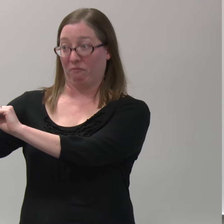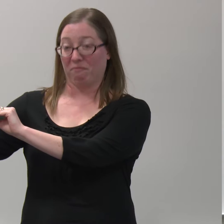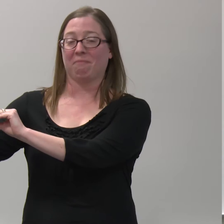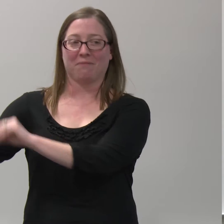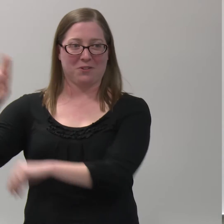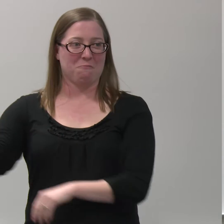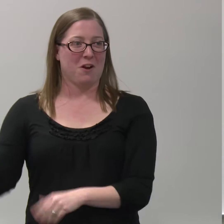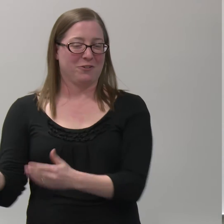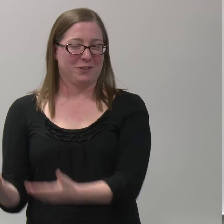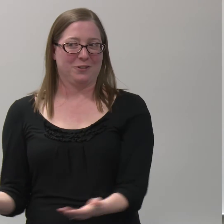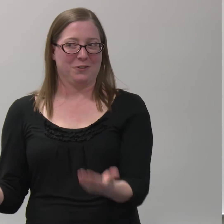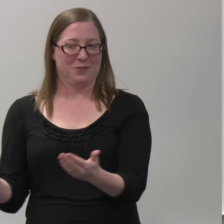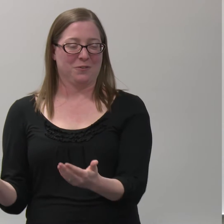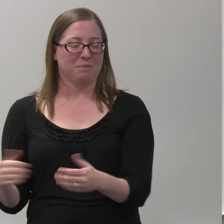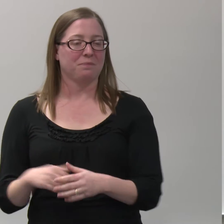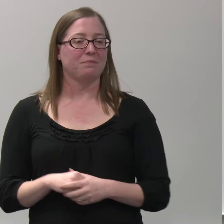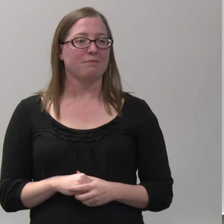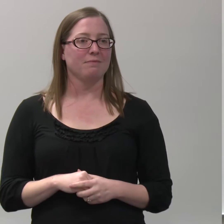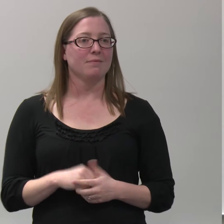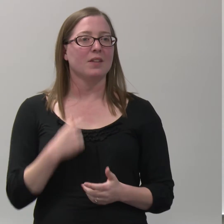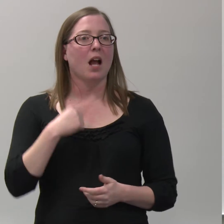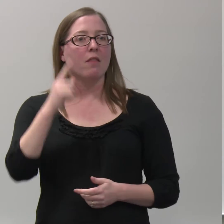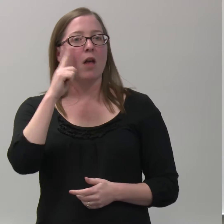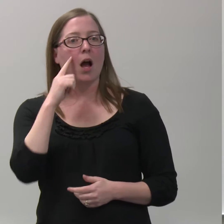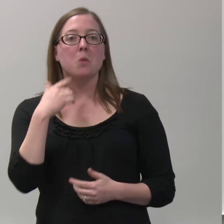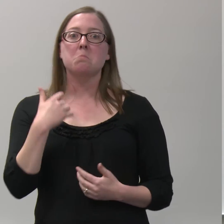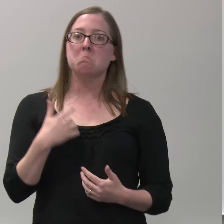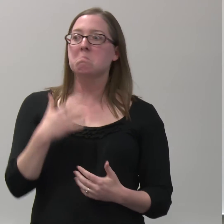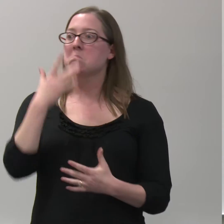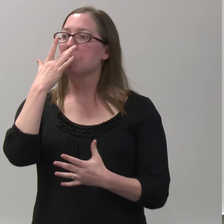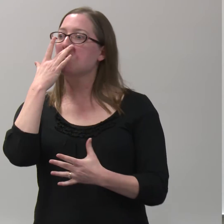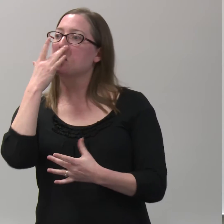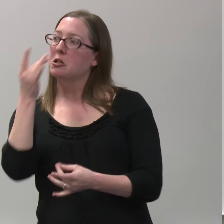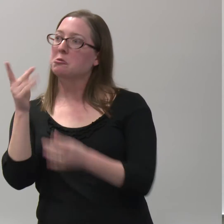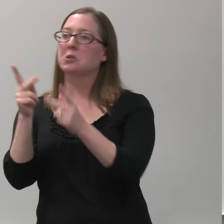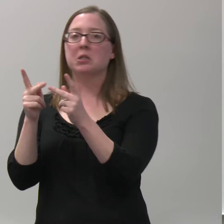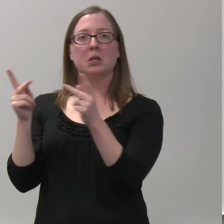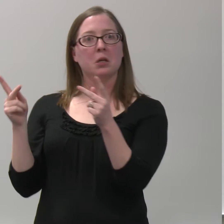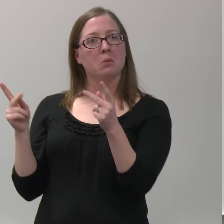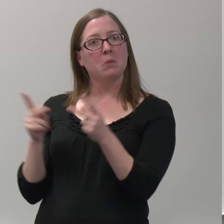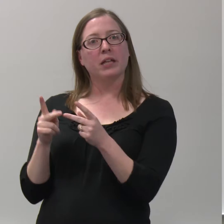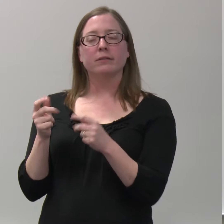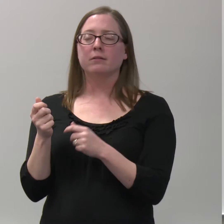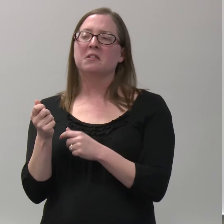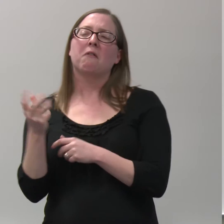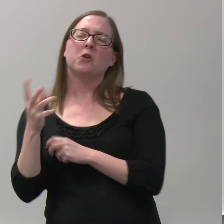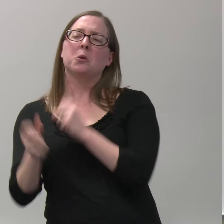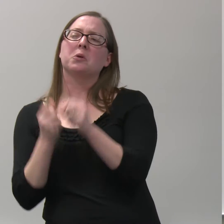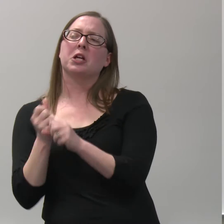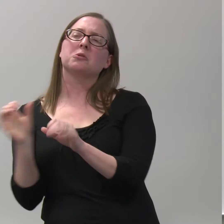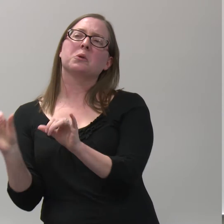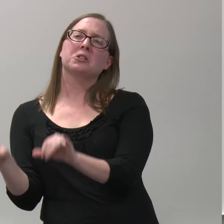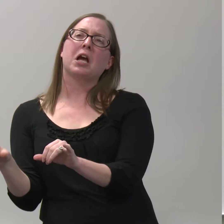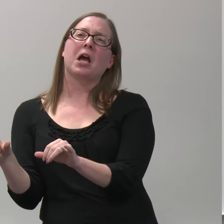to Rochester because I thought it would be an interesting place to spend 4 or 5 years,